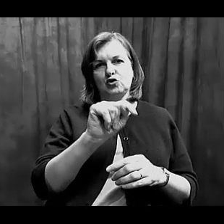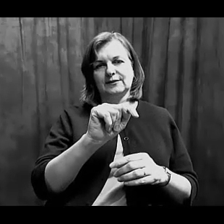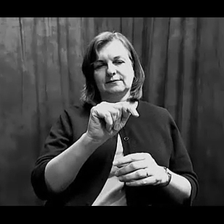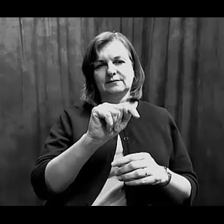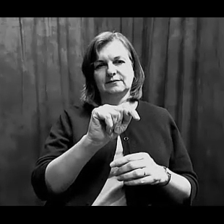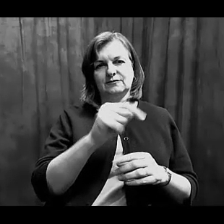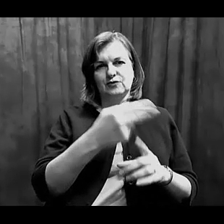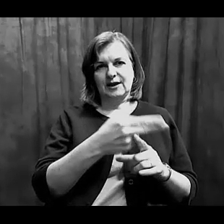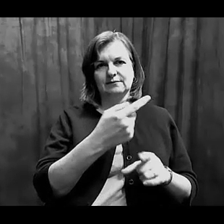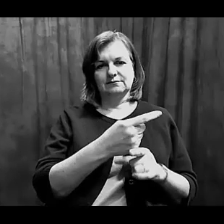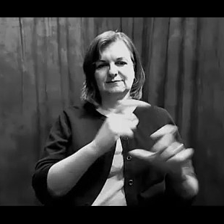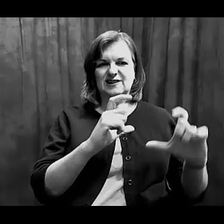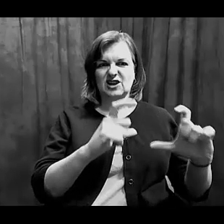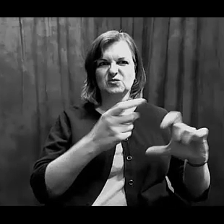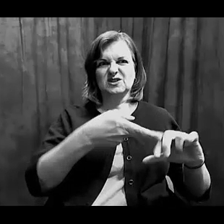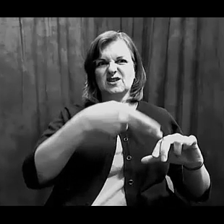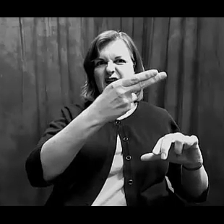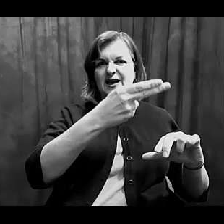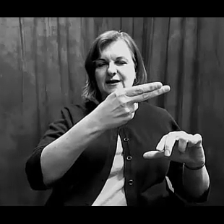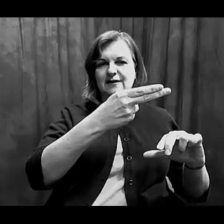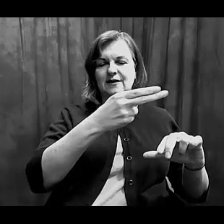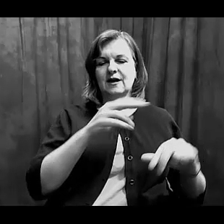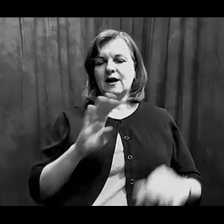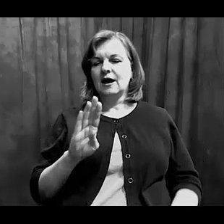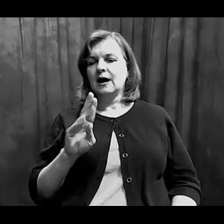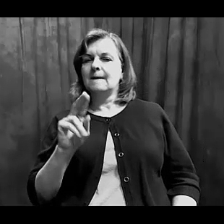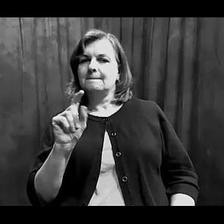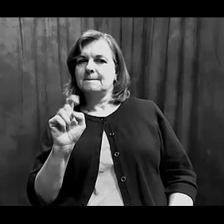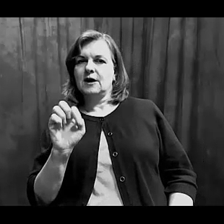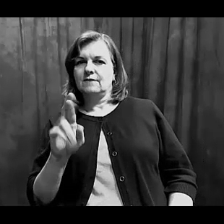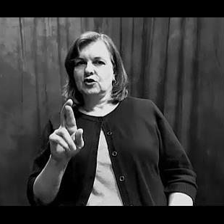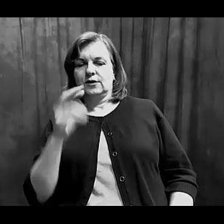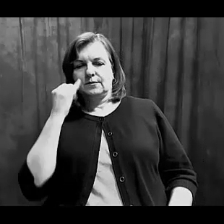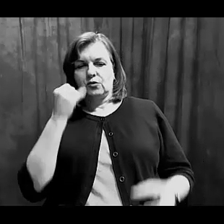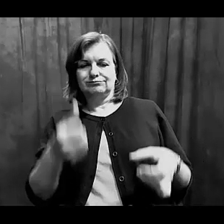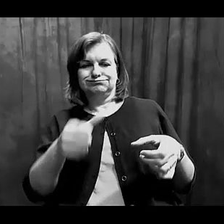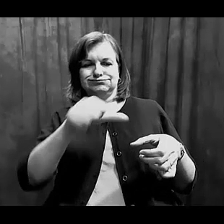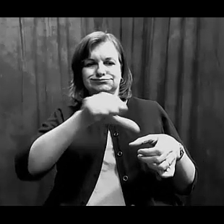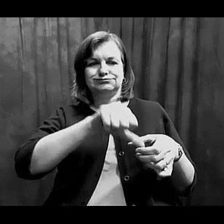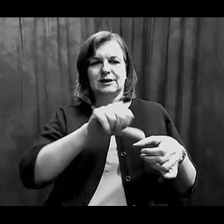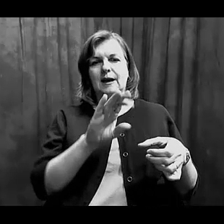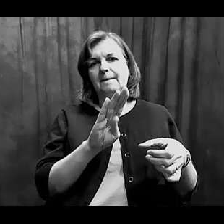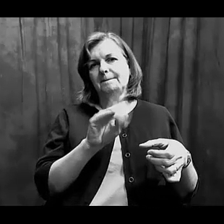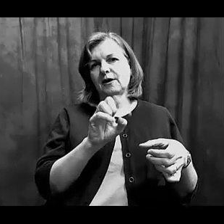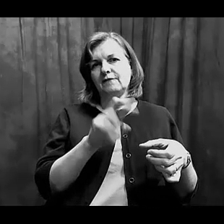those hydrogen protons right high concentrations so the buffer